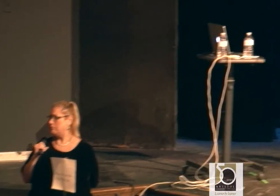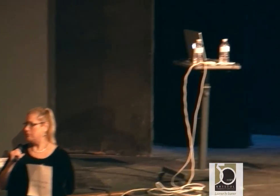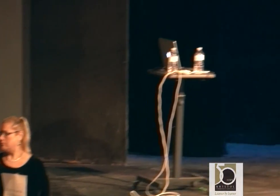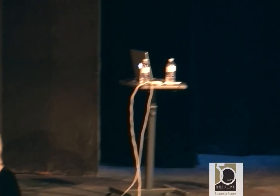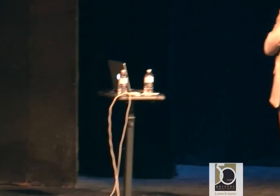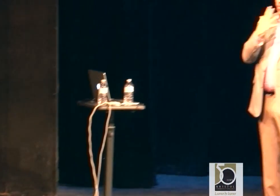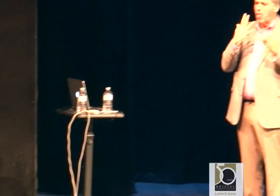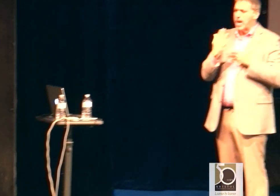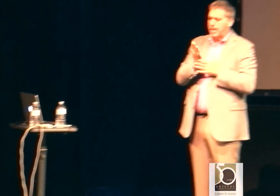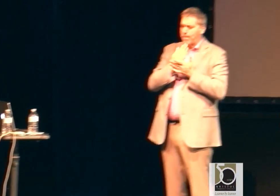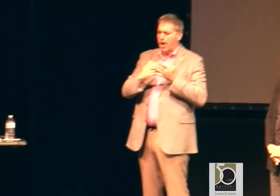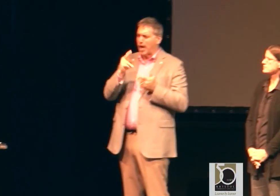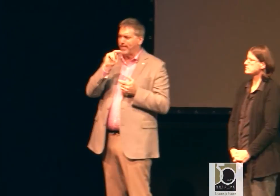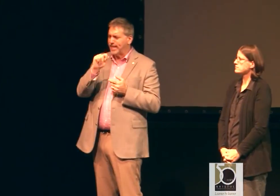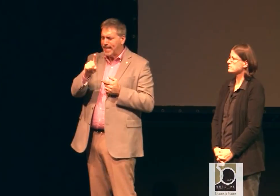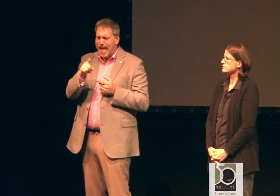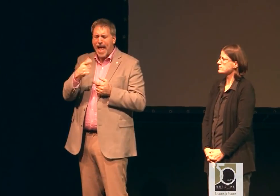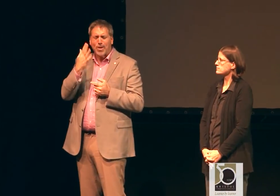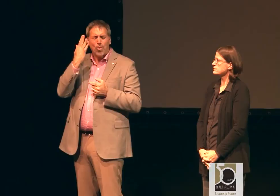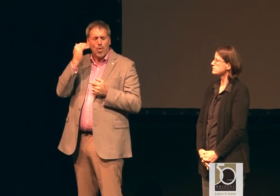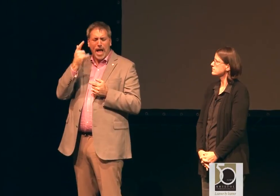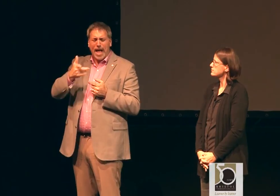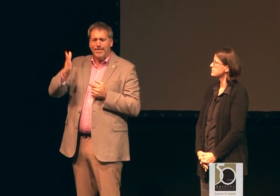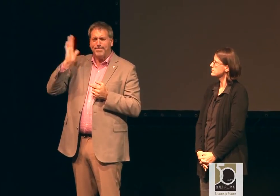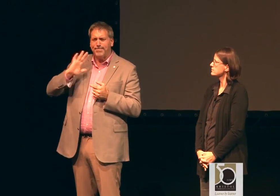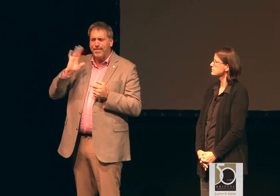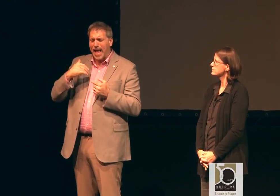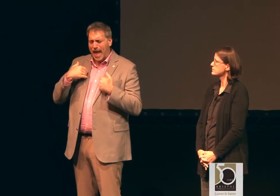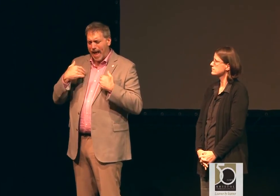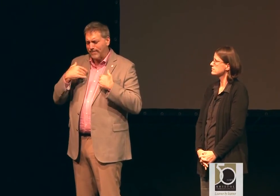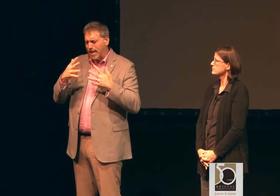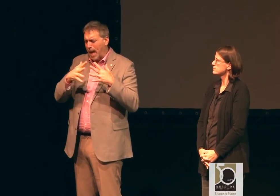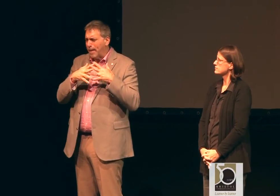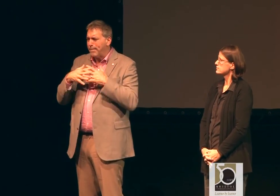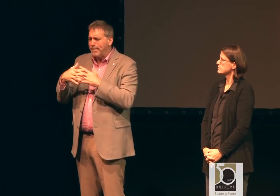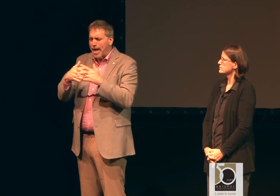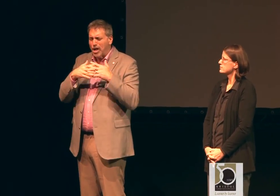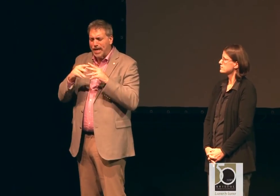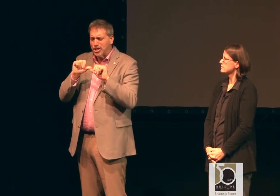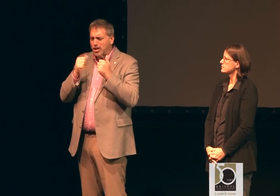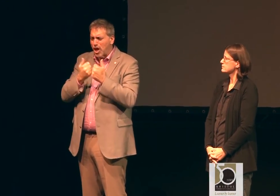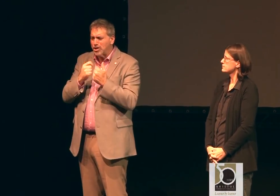of Deaf-blind people who have approached us to be a part of NAD because there used to be an